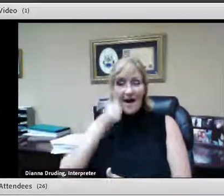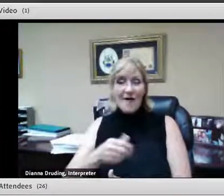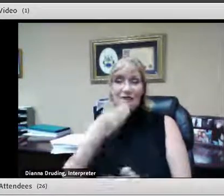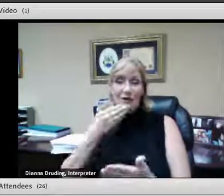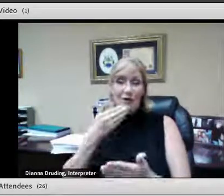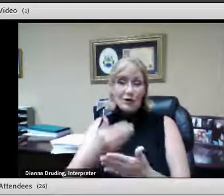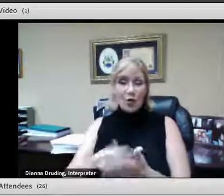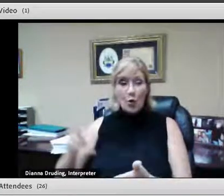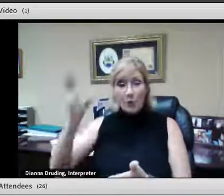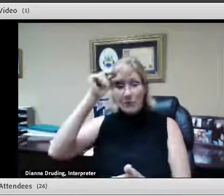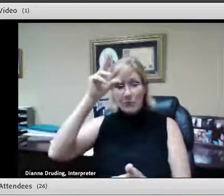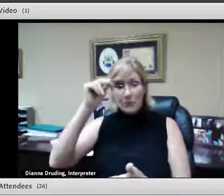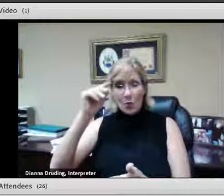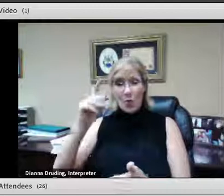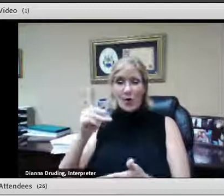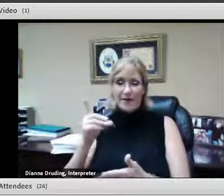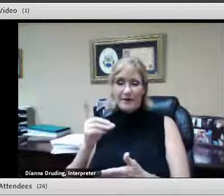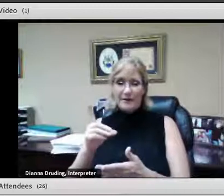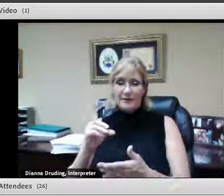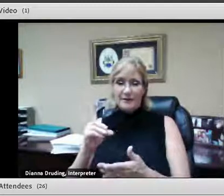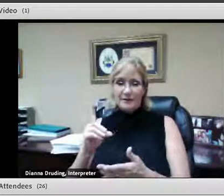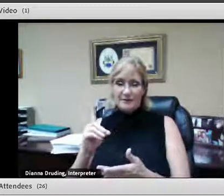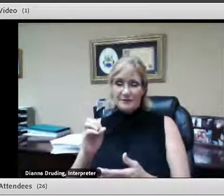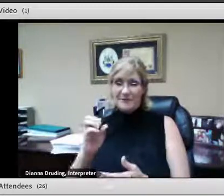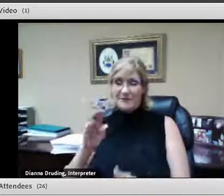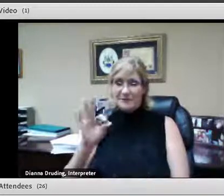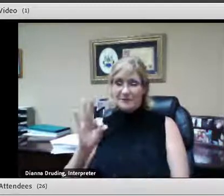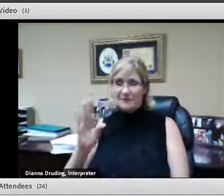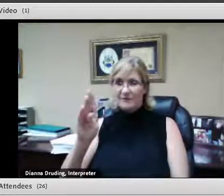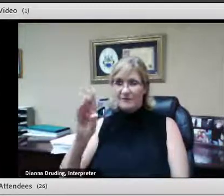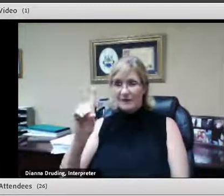F, A, C, E, and they label their own staff.